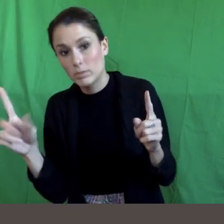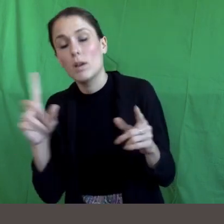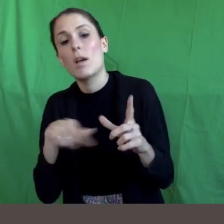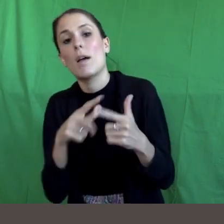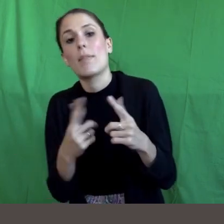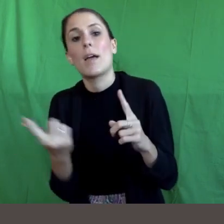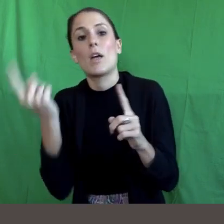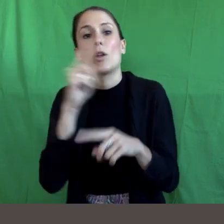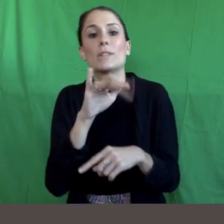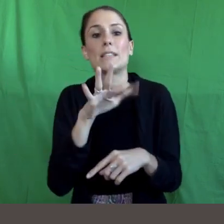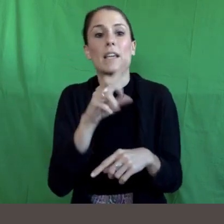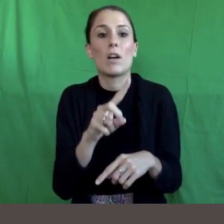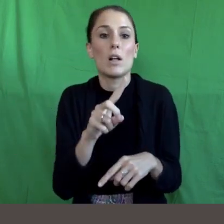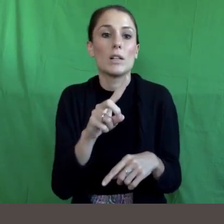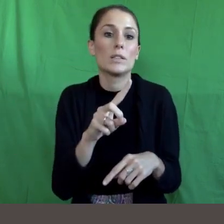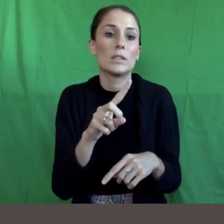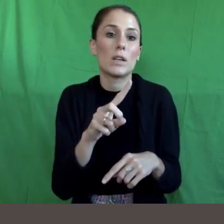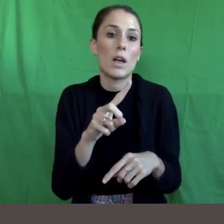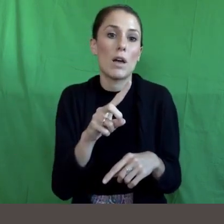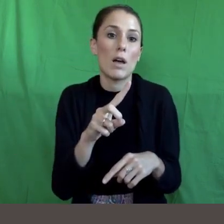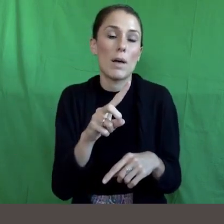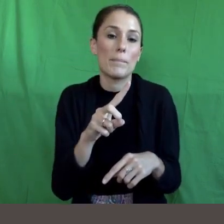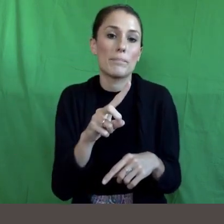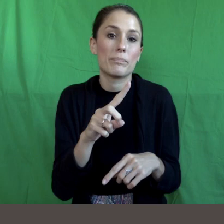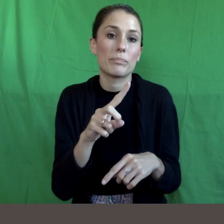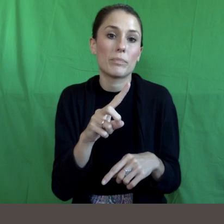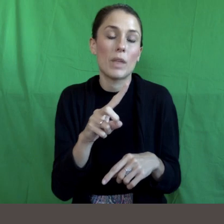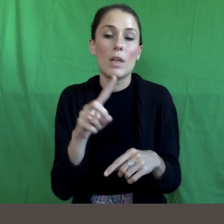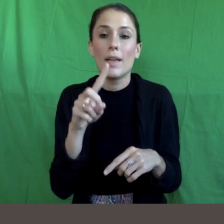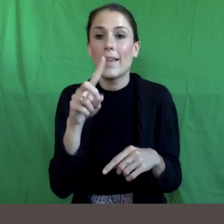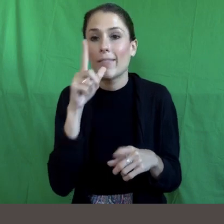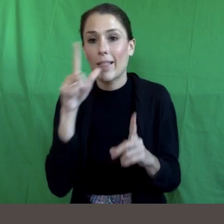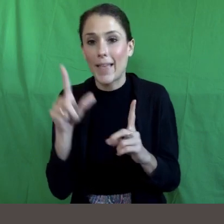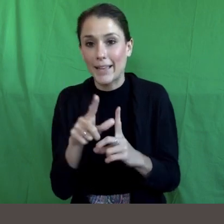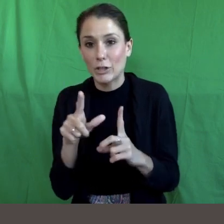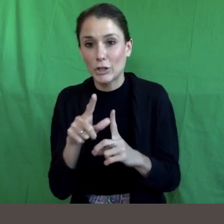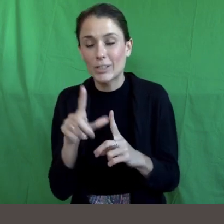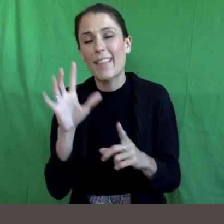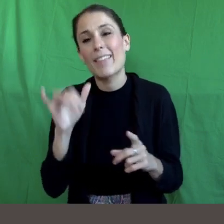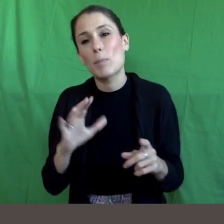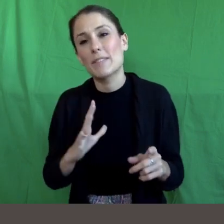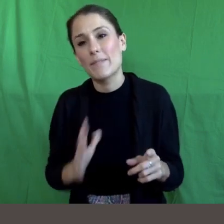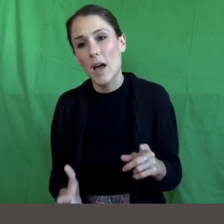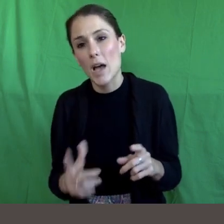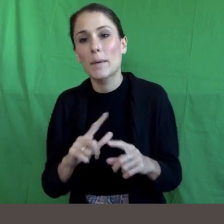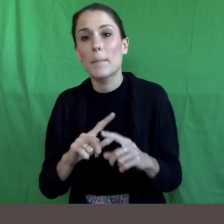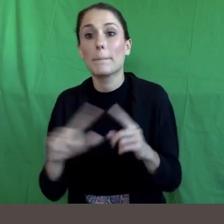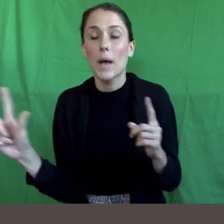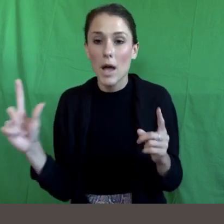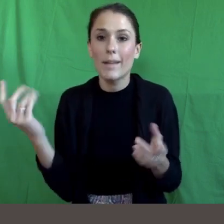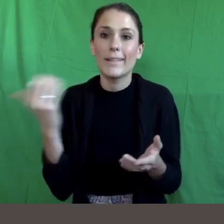And then when those were done, it was yielding over the ASCII lowercase, so all the letters and it was yielding those. And that was fine.